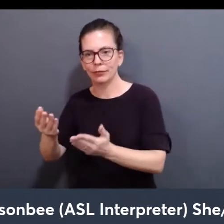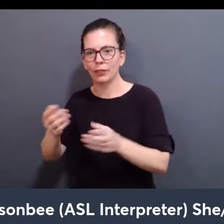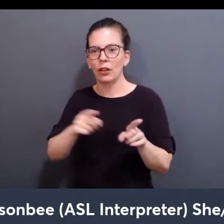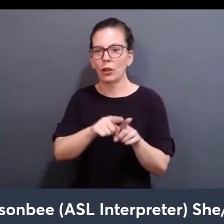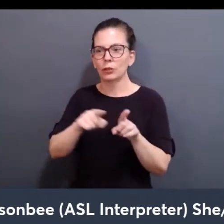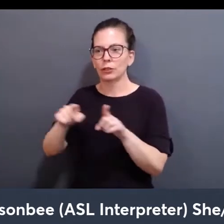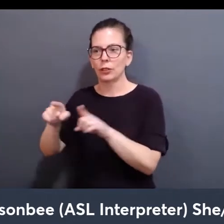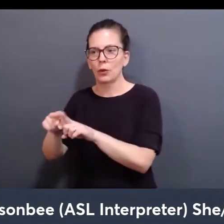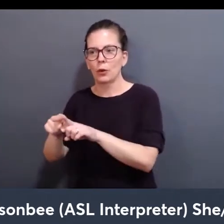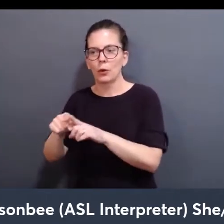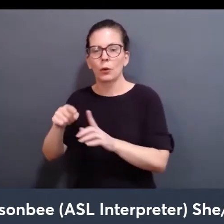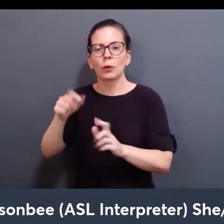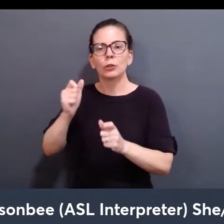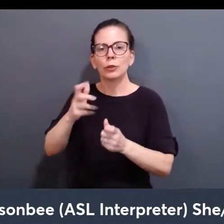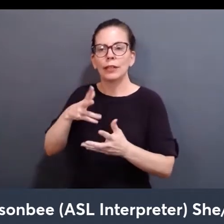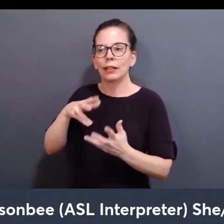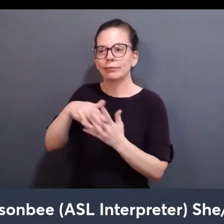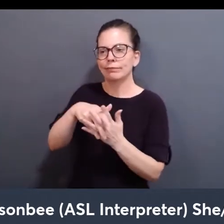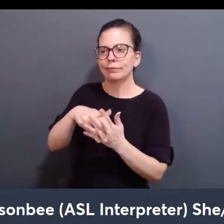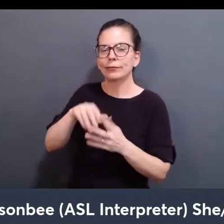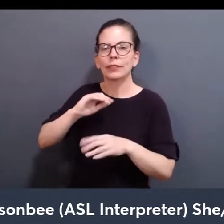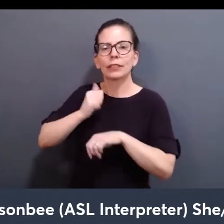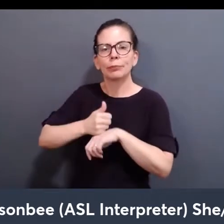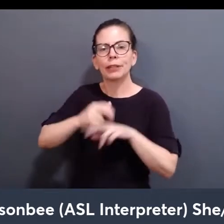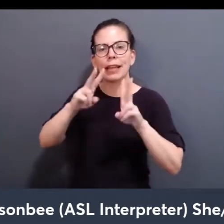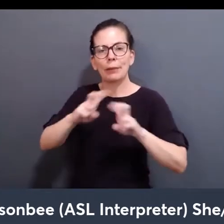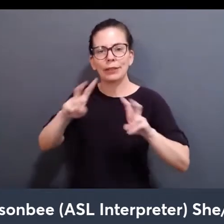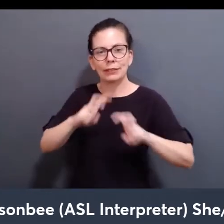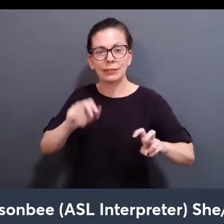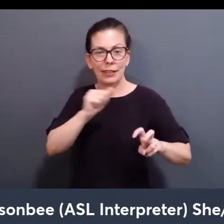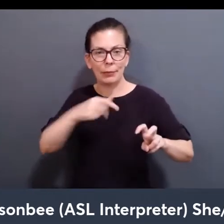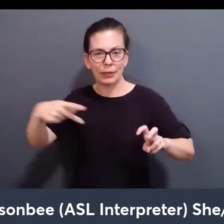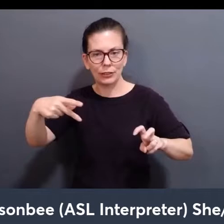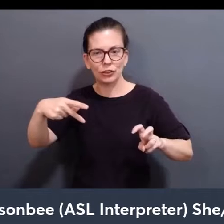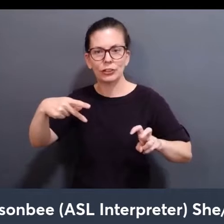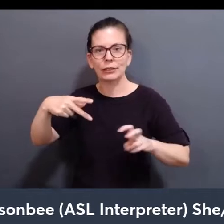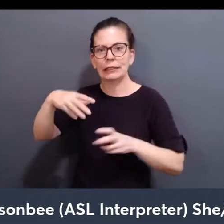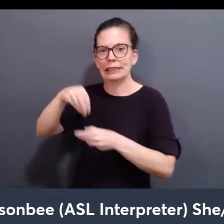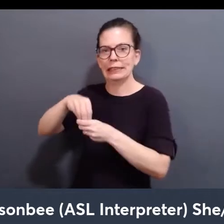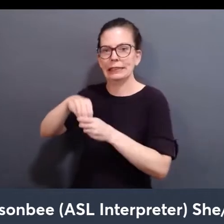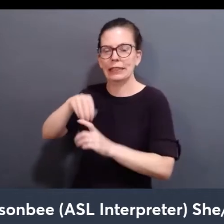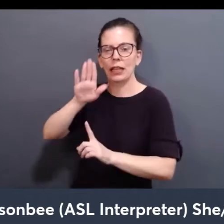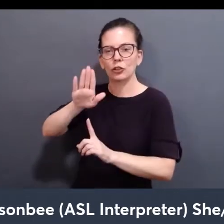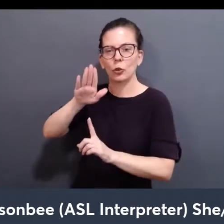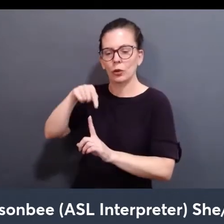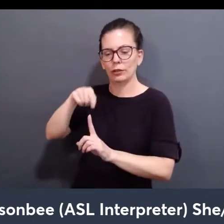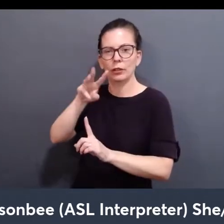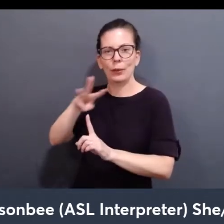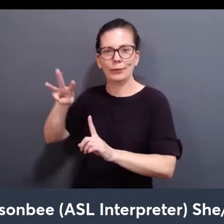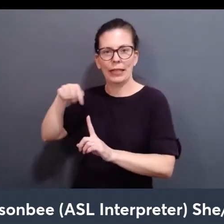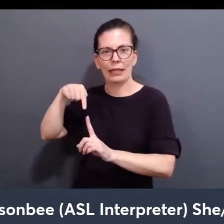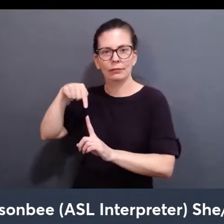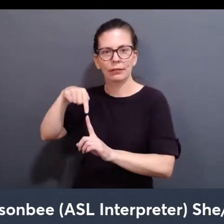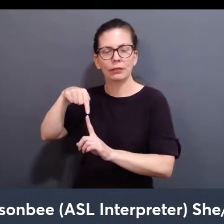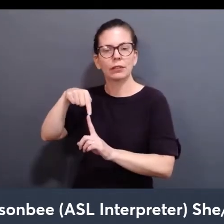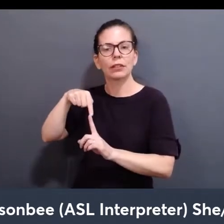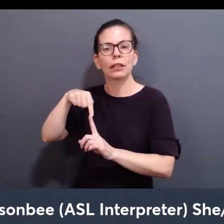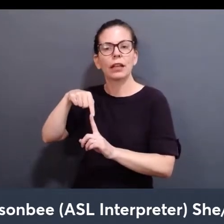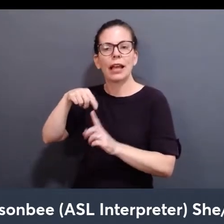so you can build your analytics applications inside your website and brand it the way you need.